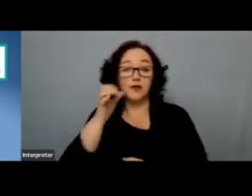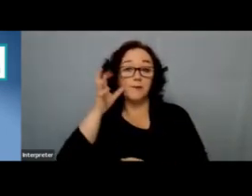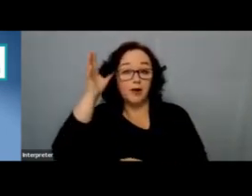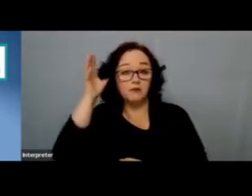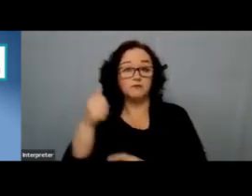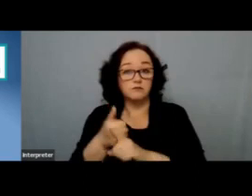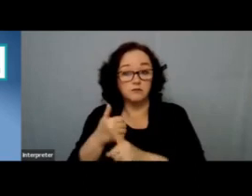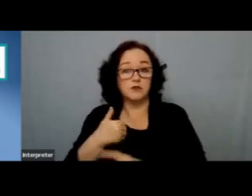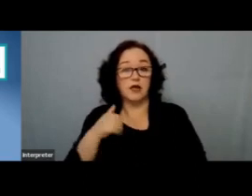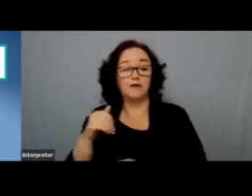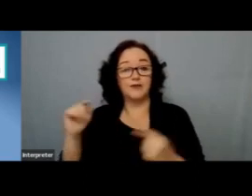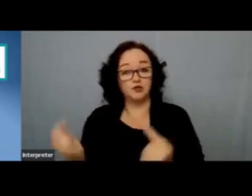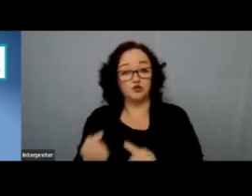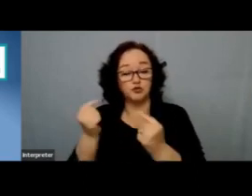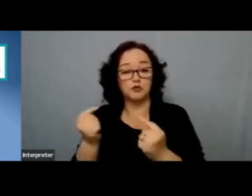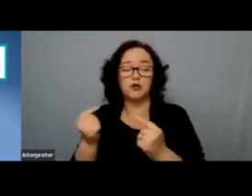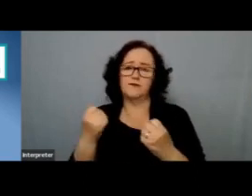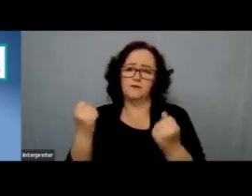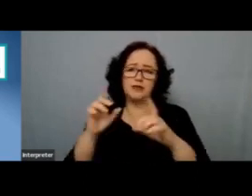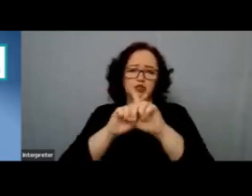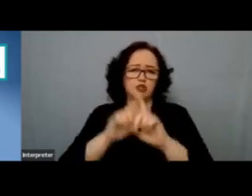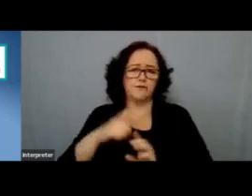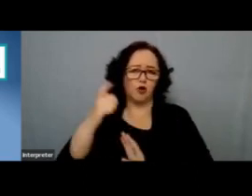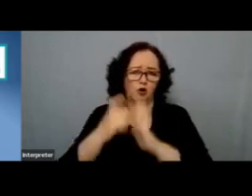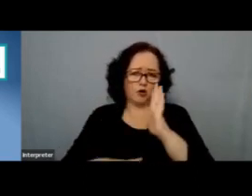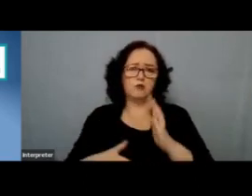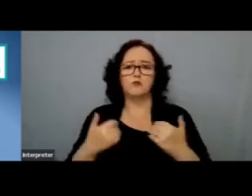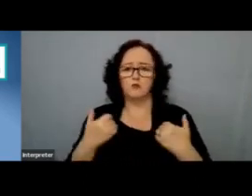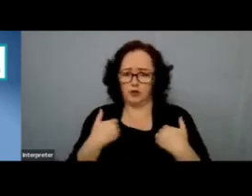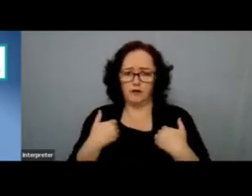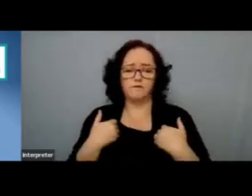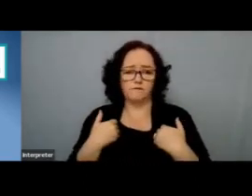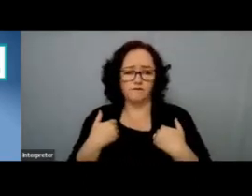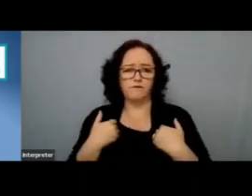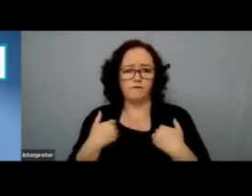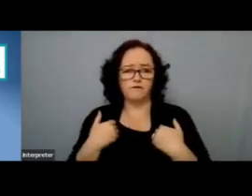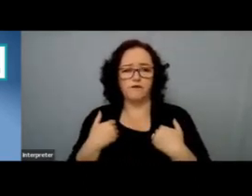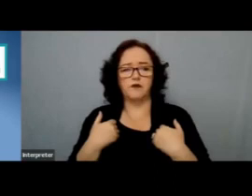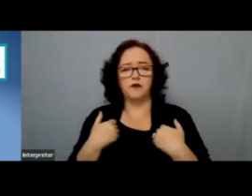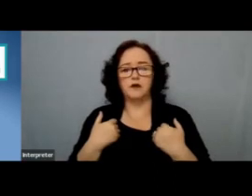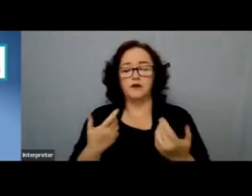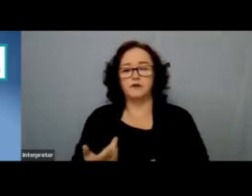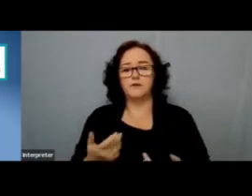there's also several articles that we have included cognitive, Connecticut Parents with